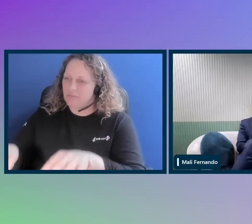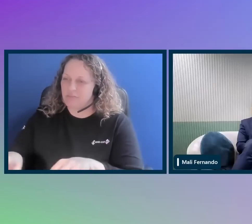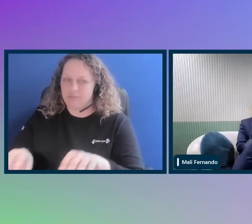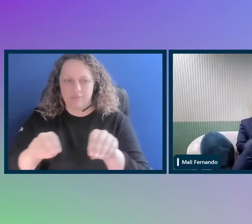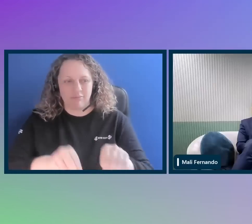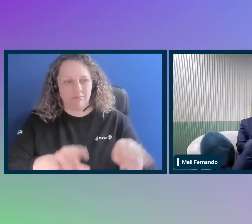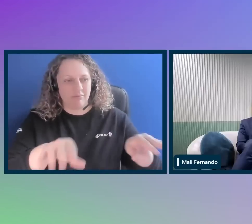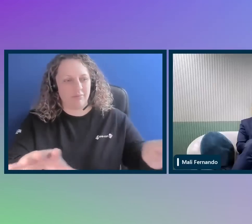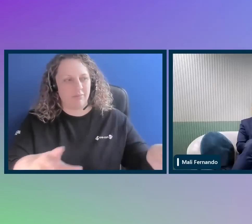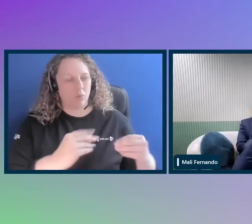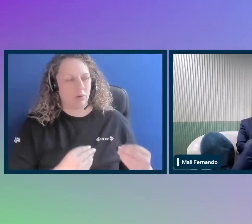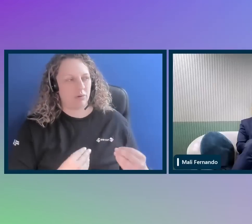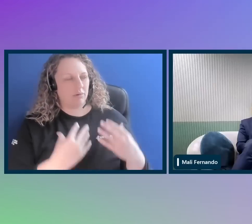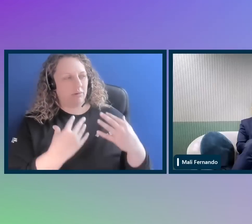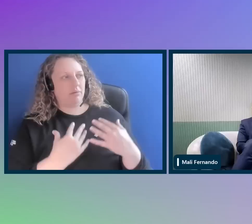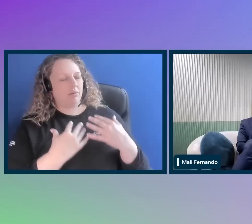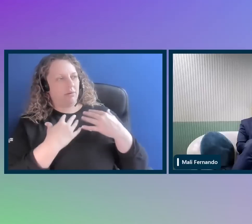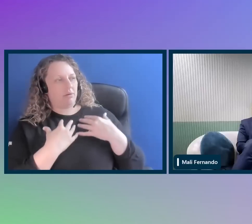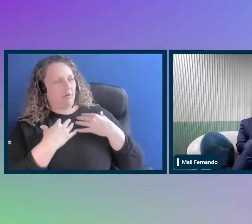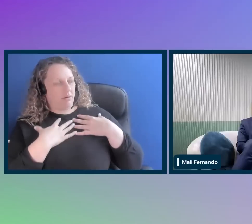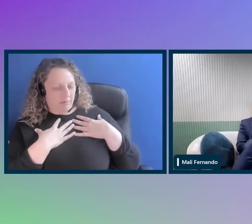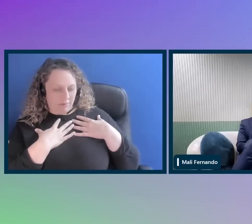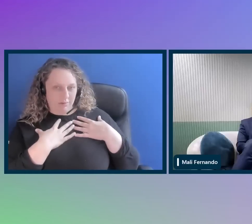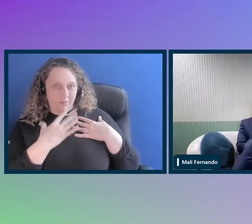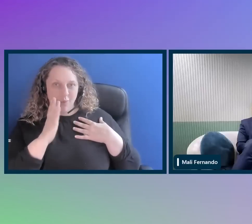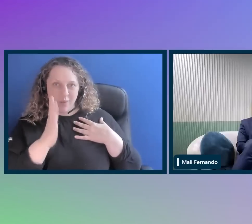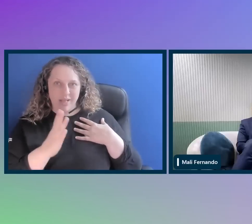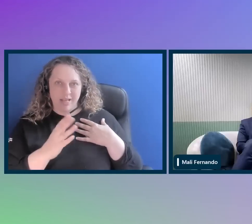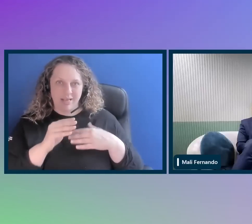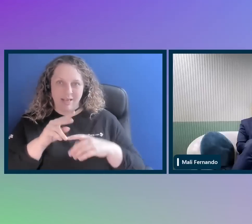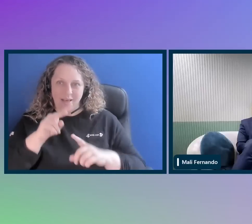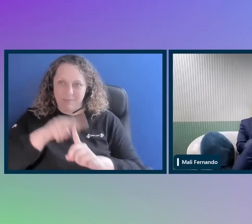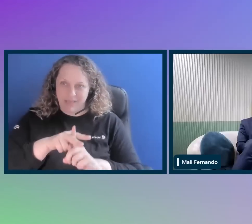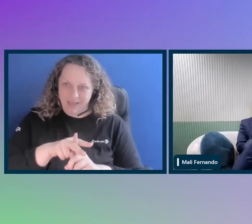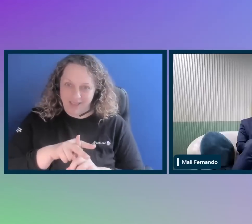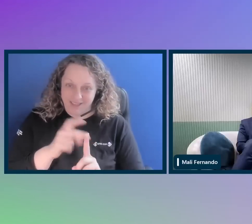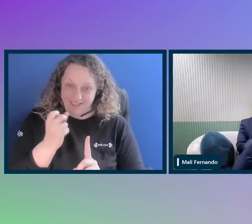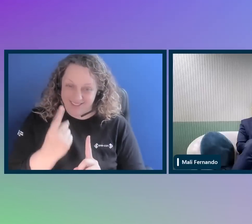Now, I heard you talking about going out there